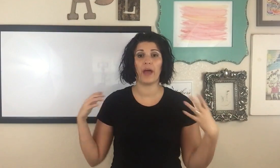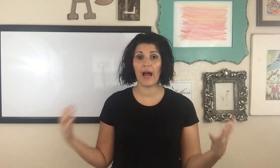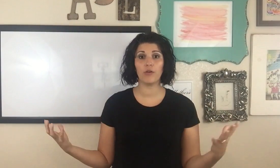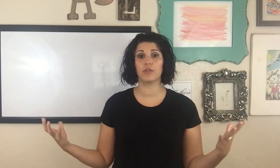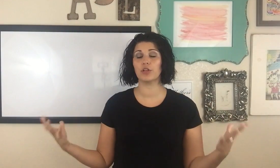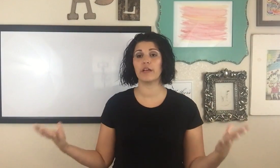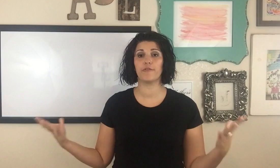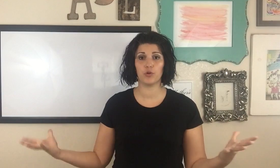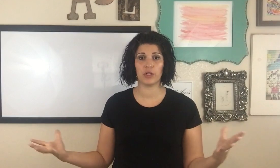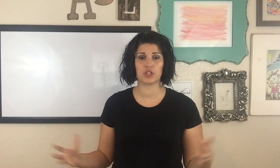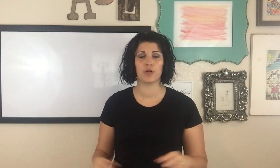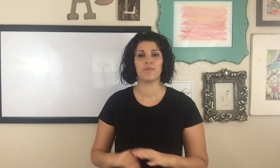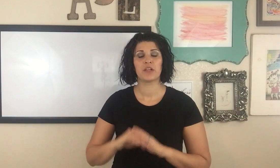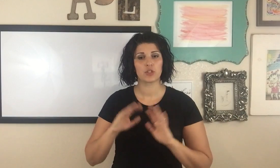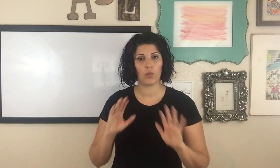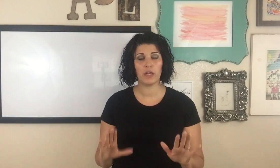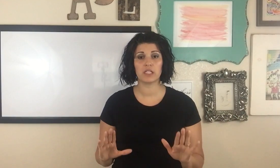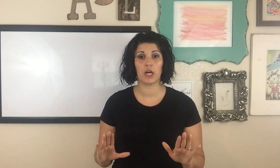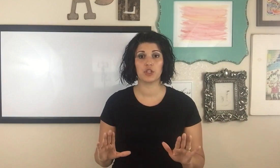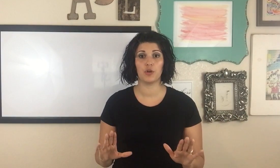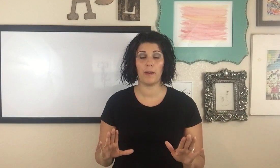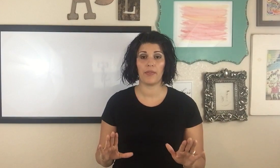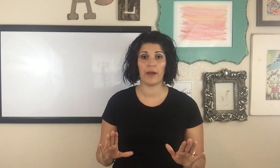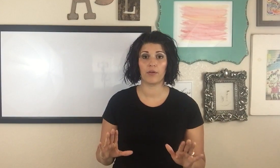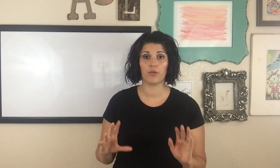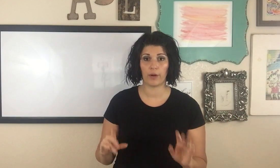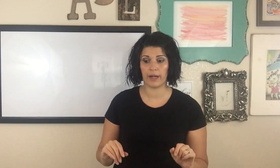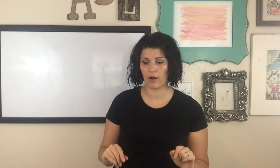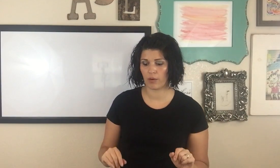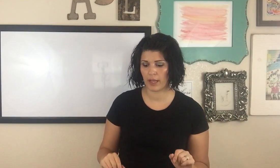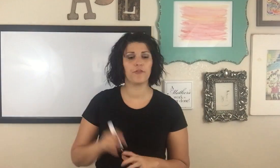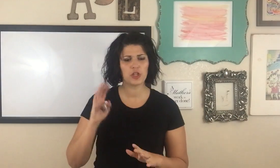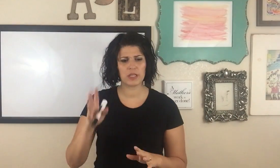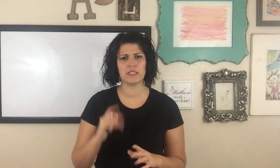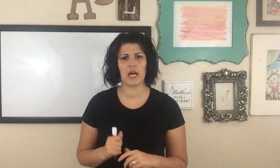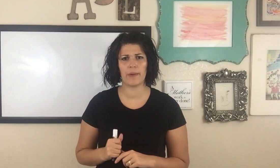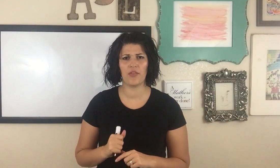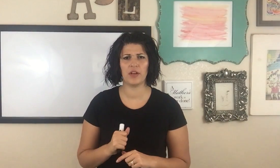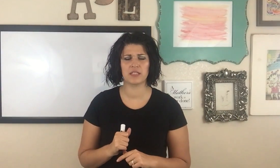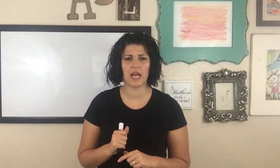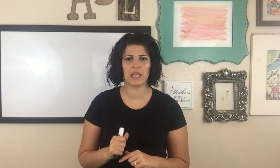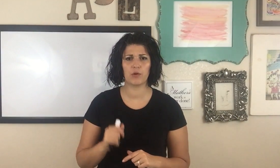without looking foolish. So I want to talk to you about that right now. Okay? First let me talk about the assignment.